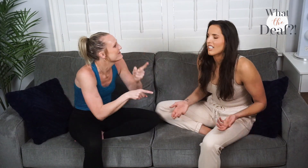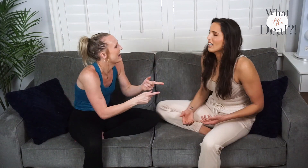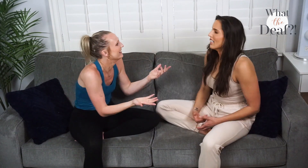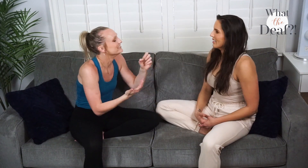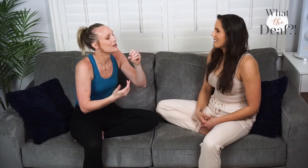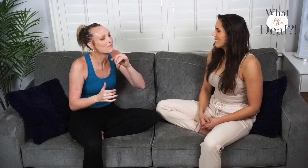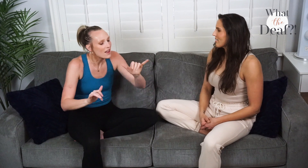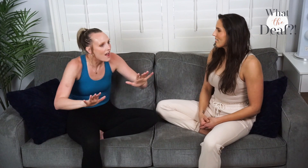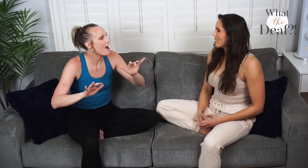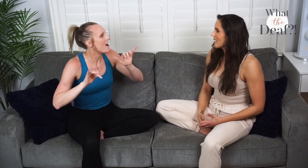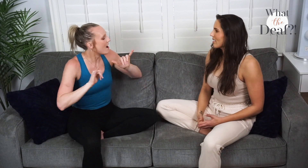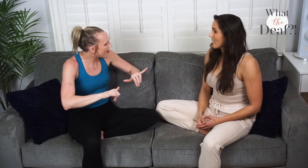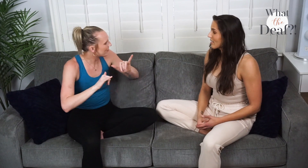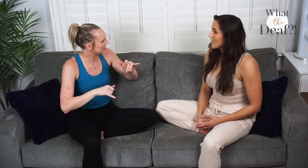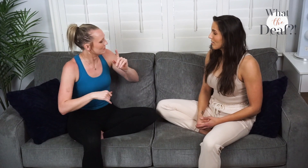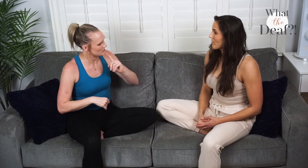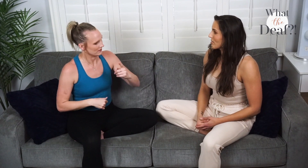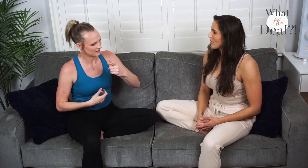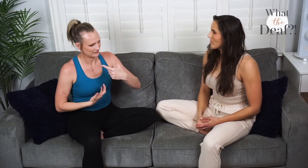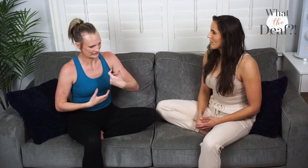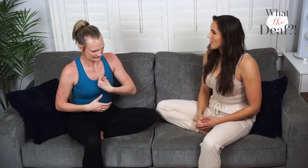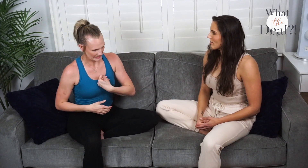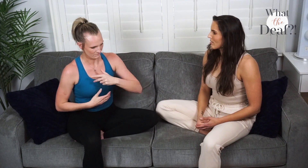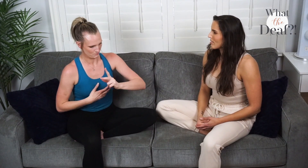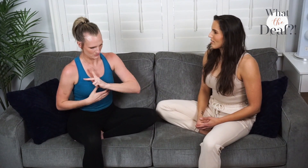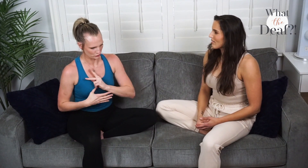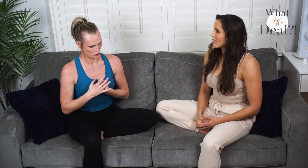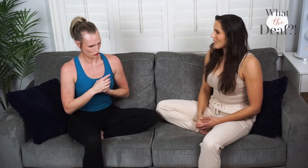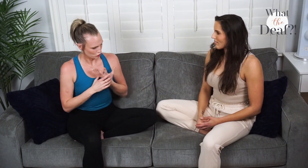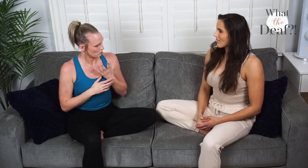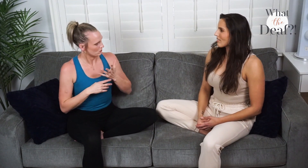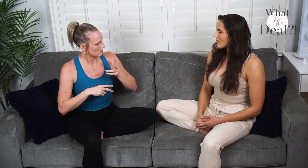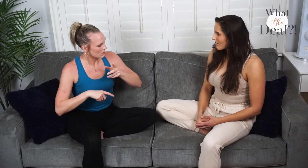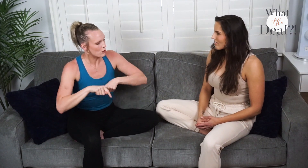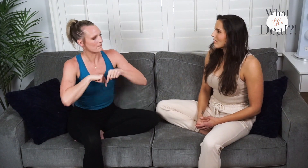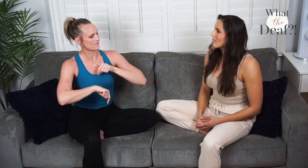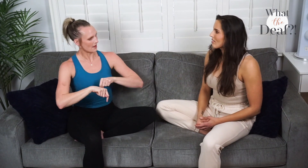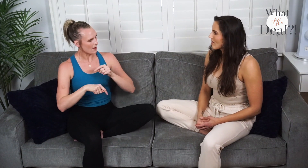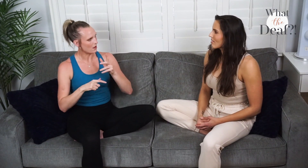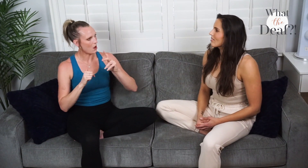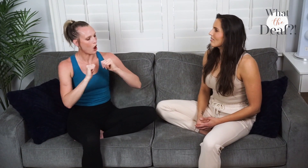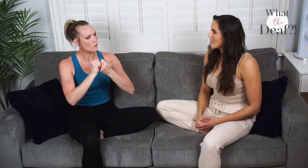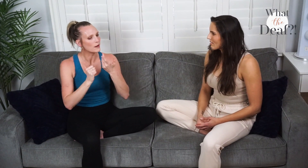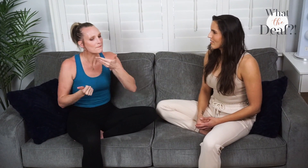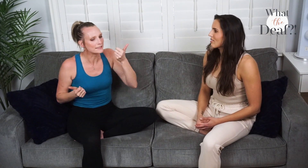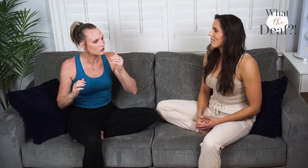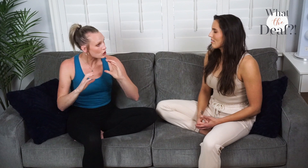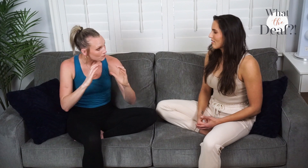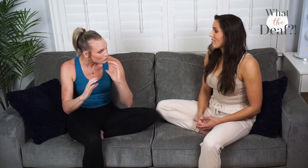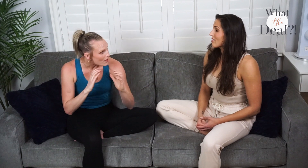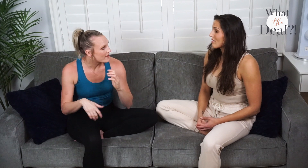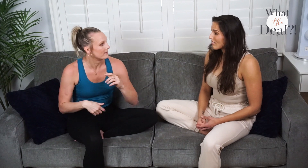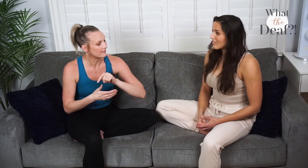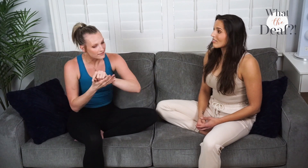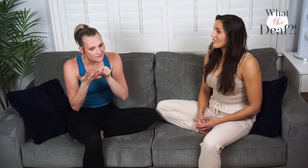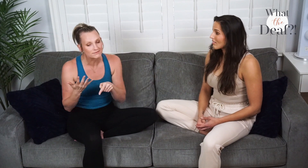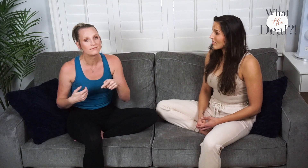Right! And so it was a lot of self, personal growth that I had to do. I had to take a step back and learn the best ways to communicate.